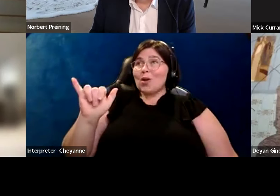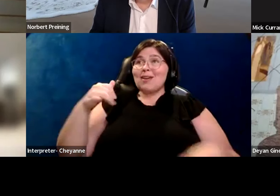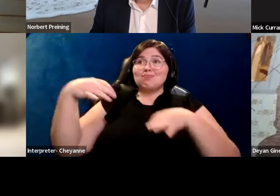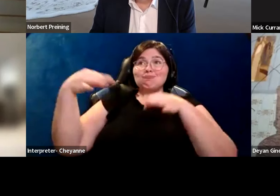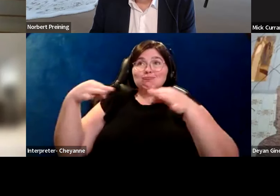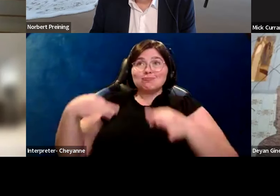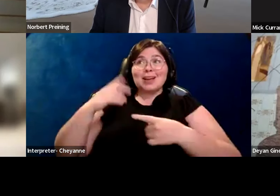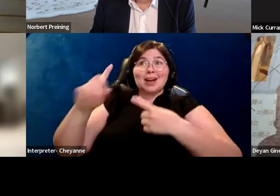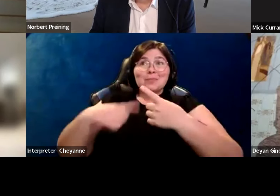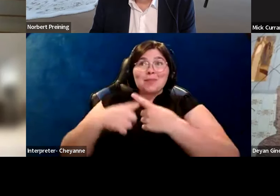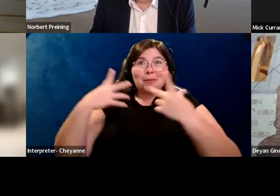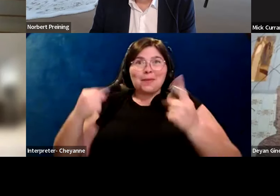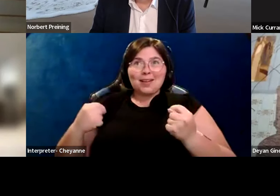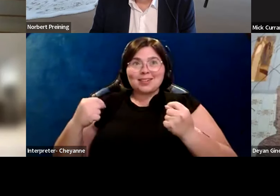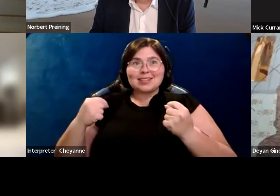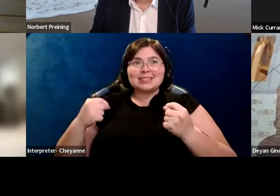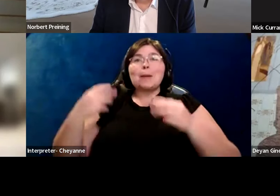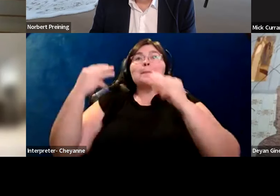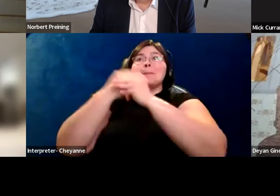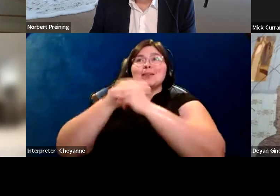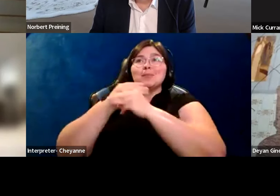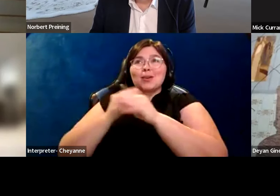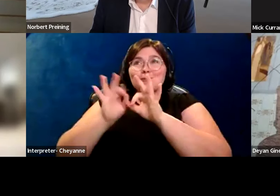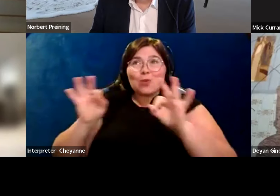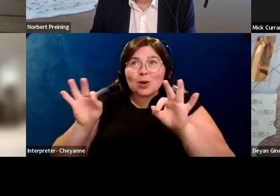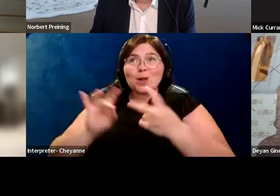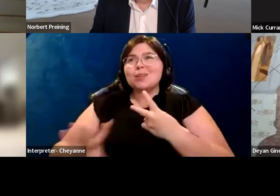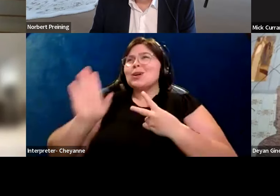about mathematical formula and your experiences.